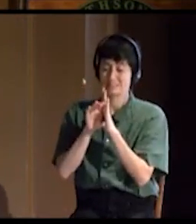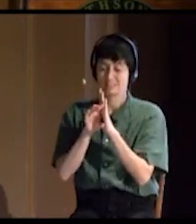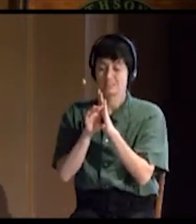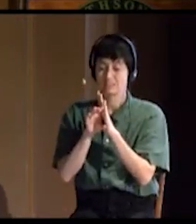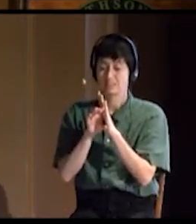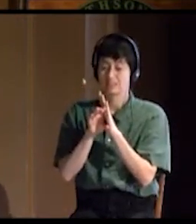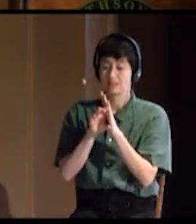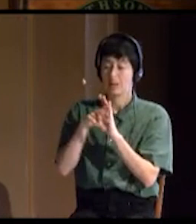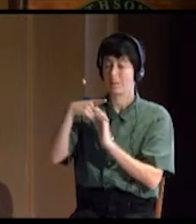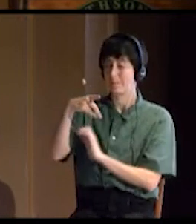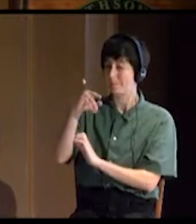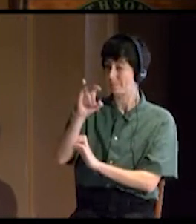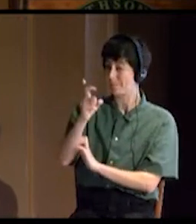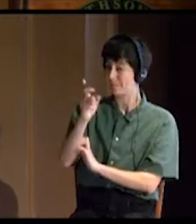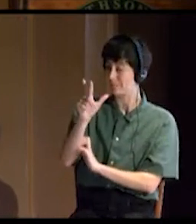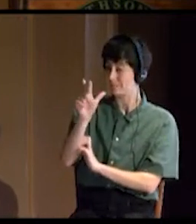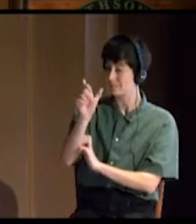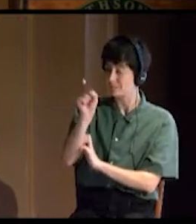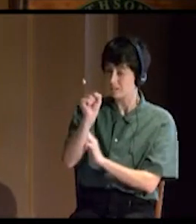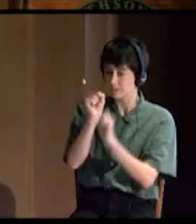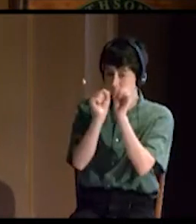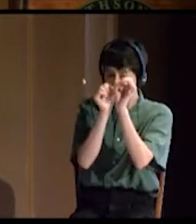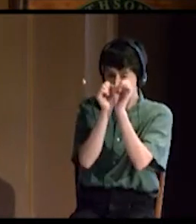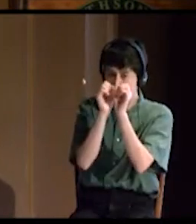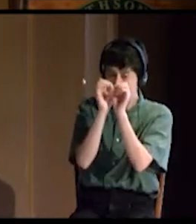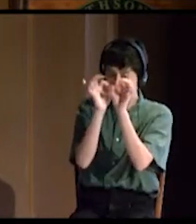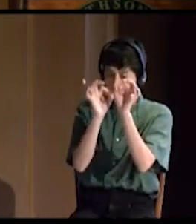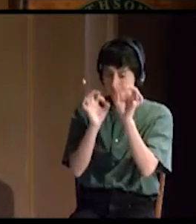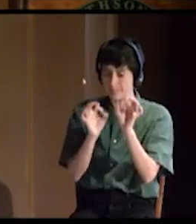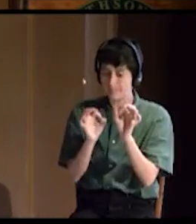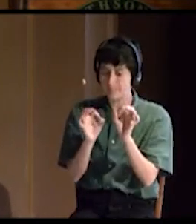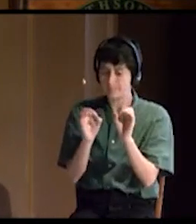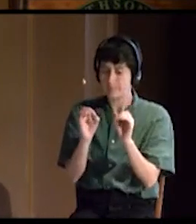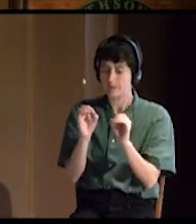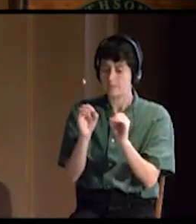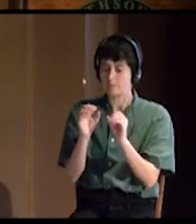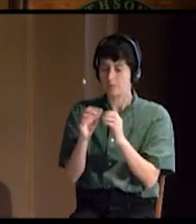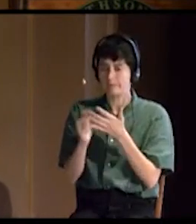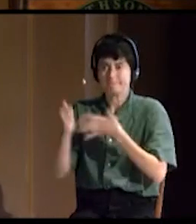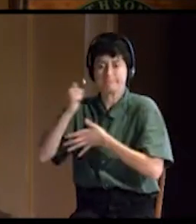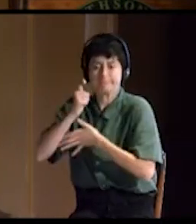that had greater importance are shown in warmer colors, like orange and less important are shown in purple.